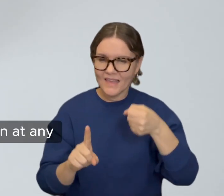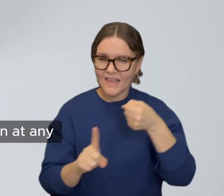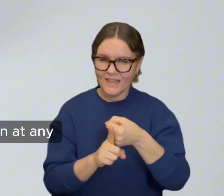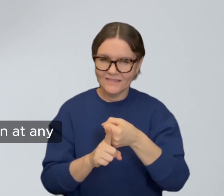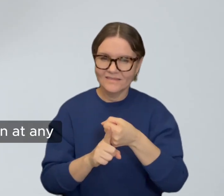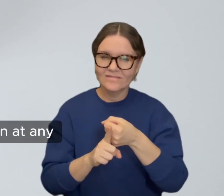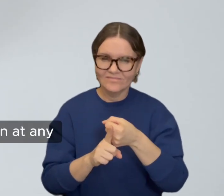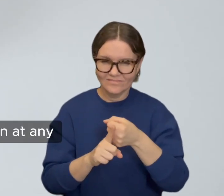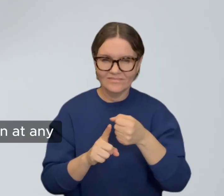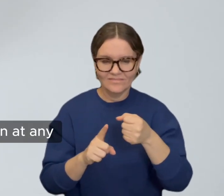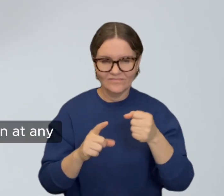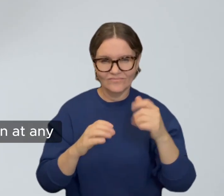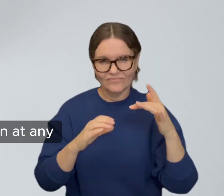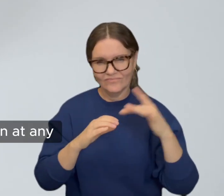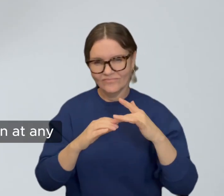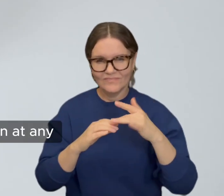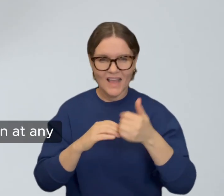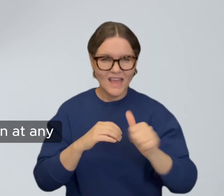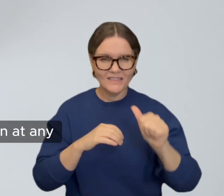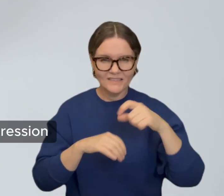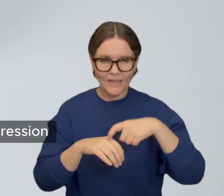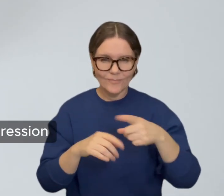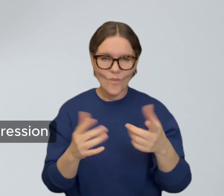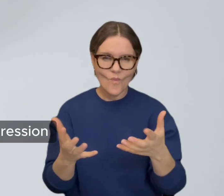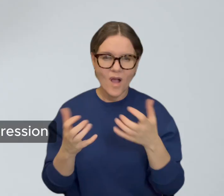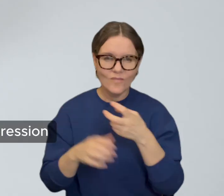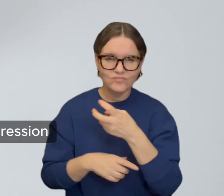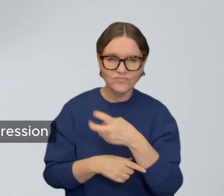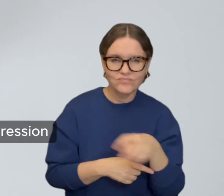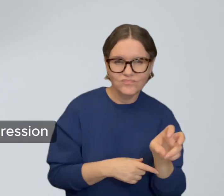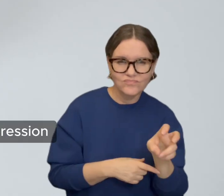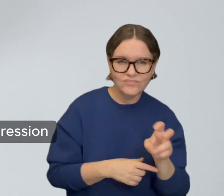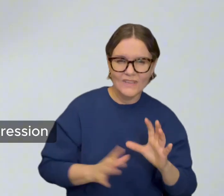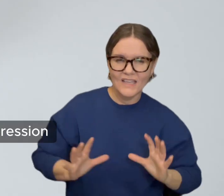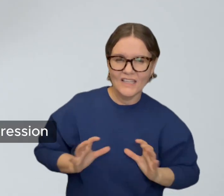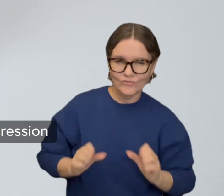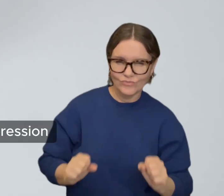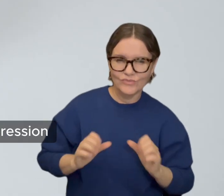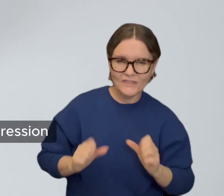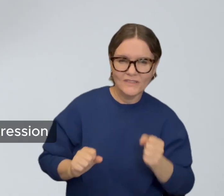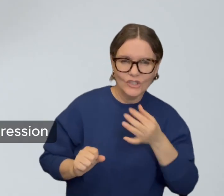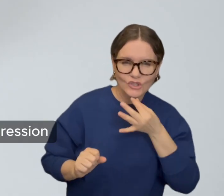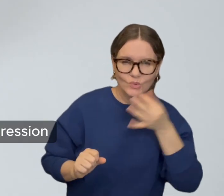and you can hit the mode button at any time if you need to transition to expression mode sooner